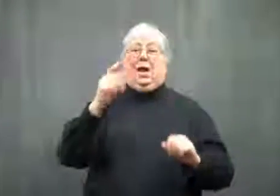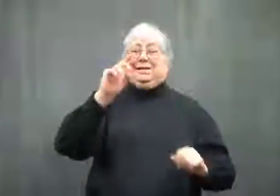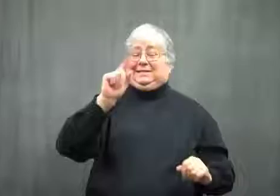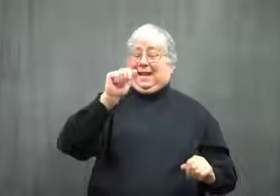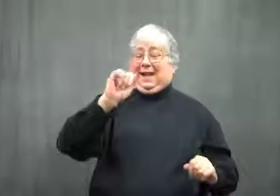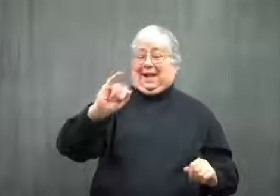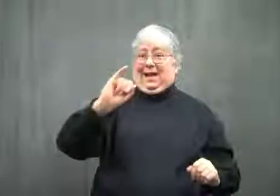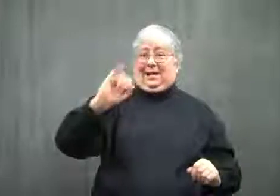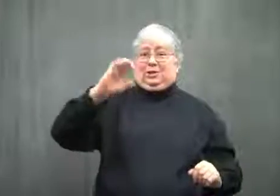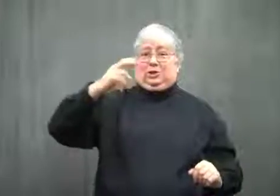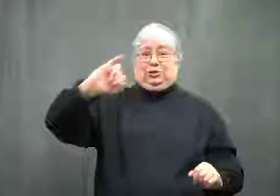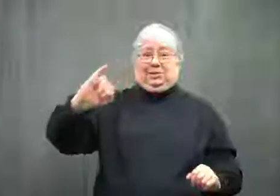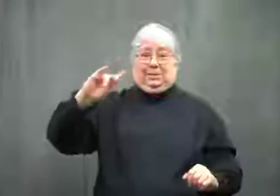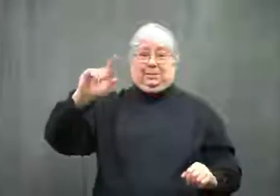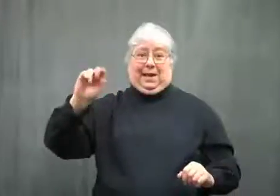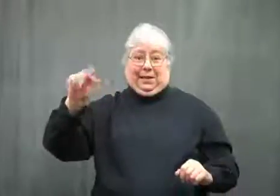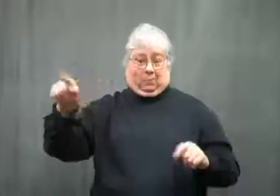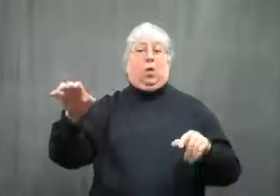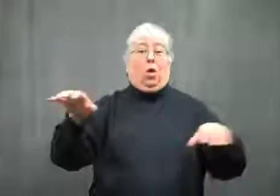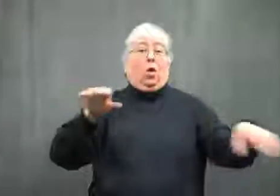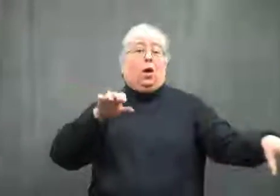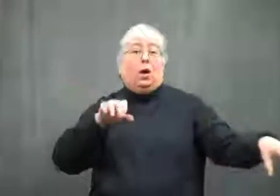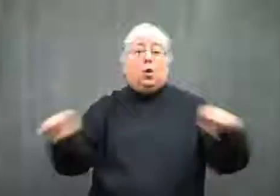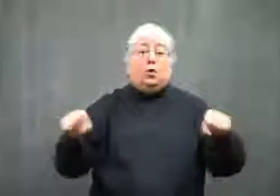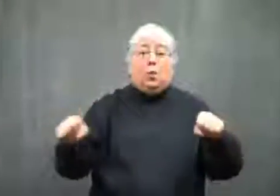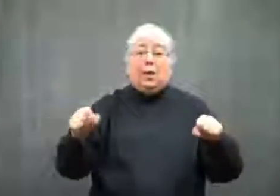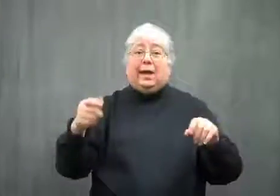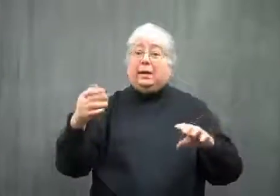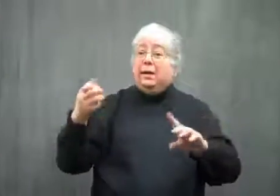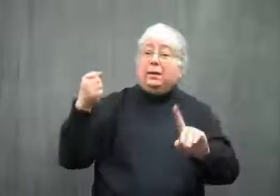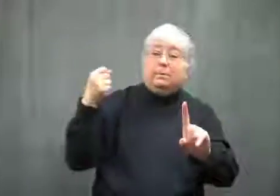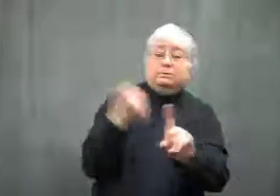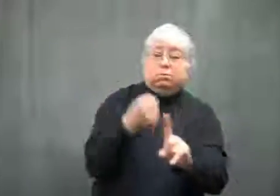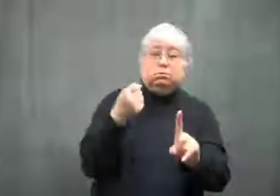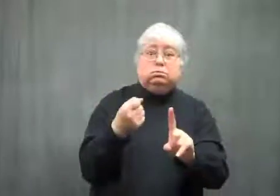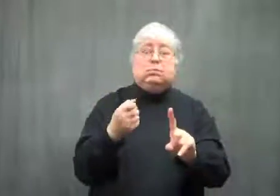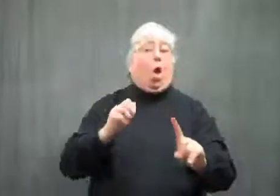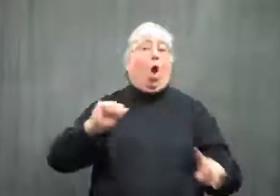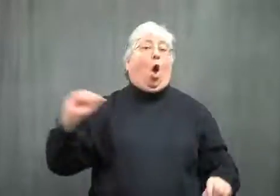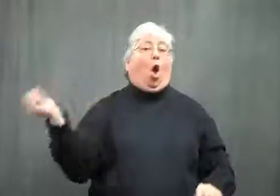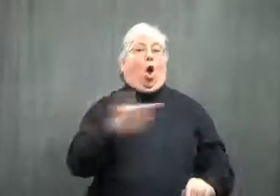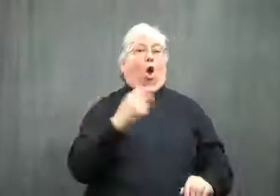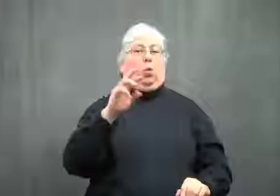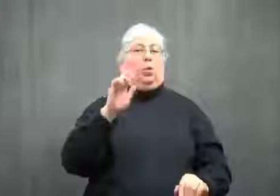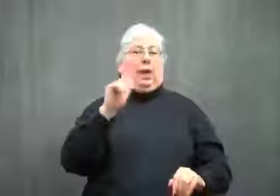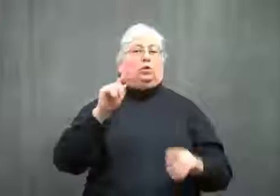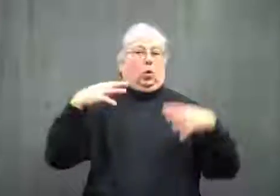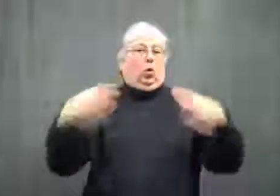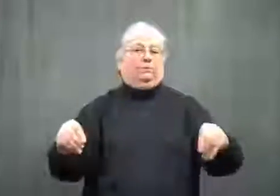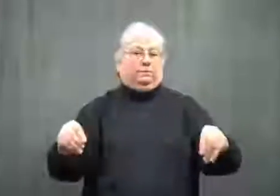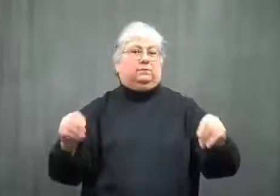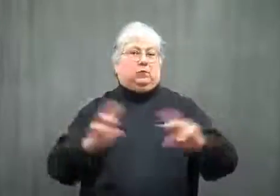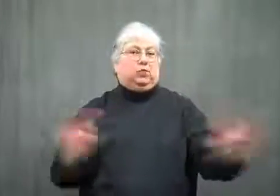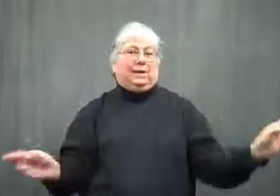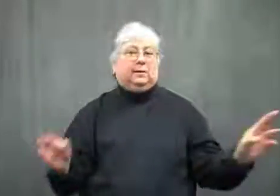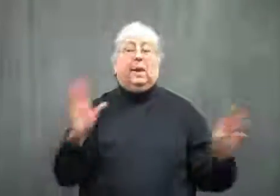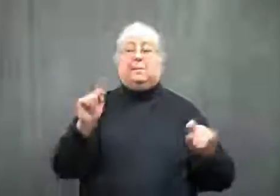At the Daiichi plant, when an earthquake hits, all the reactors shut down.